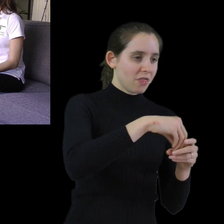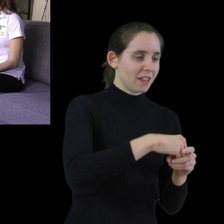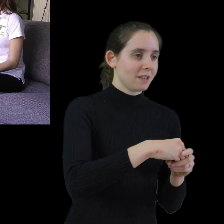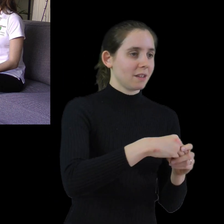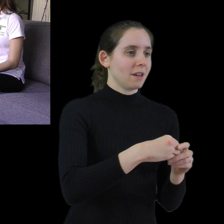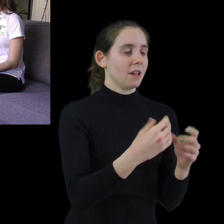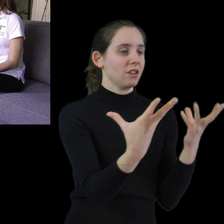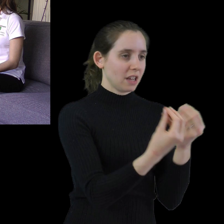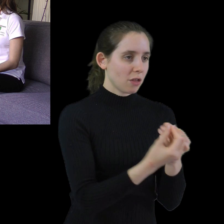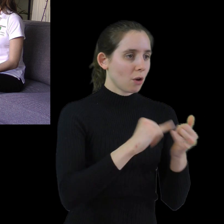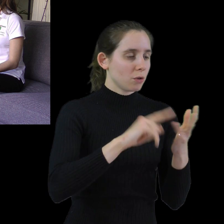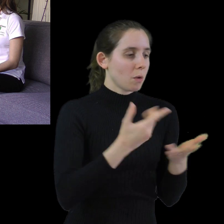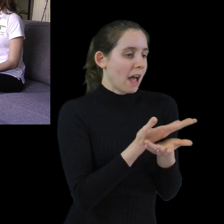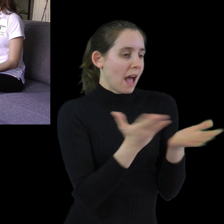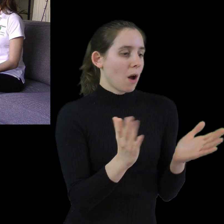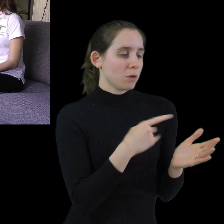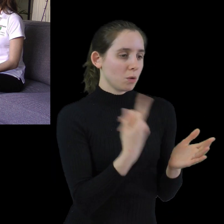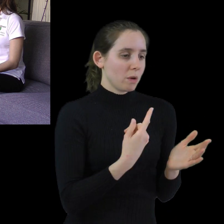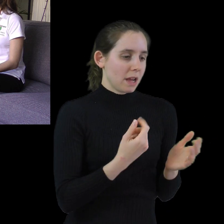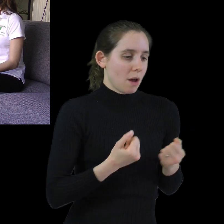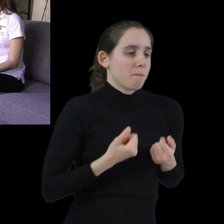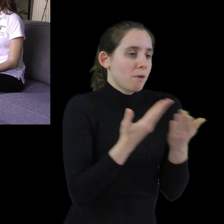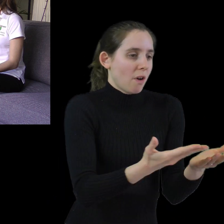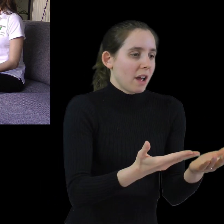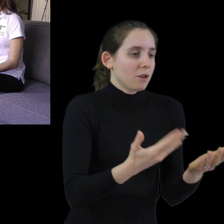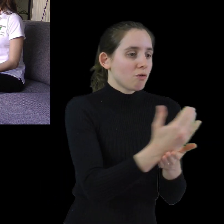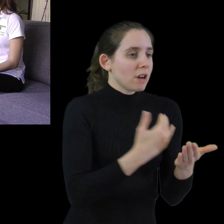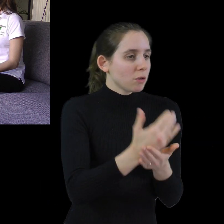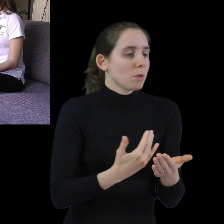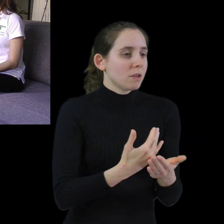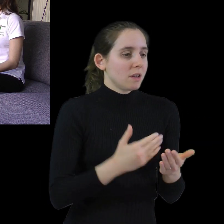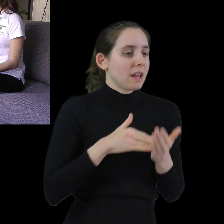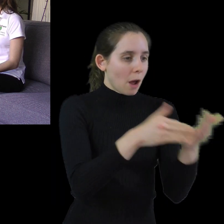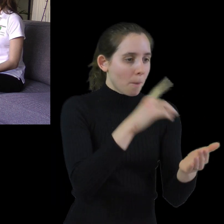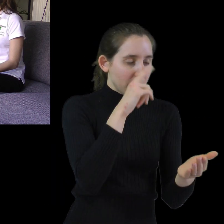effectively provide resources that will help people grow spiritually,